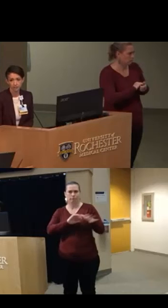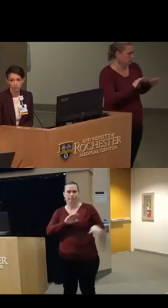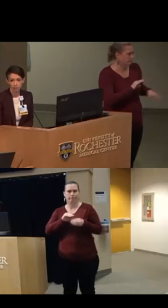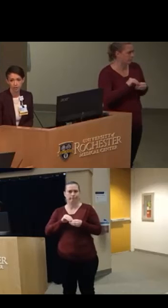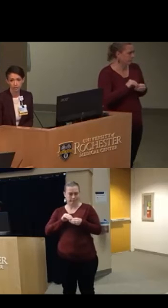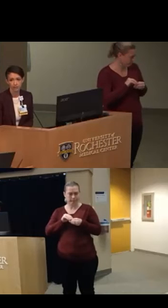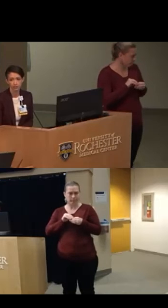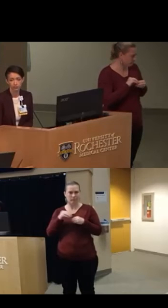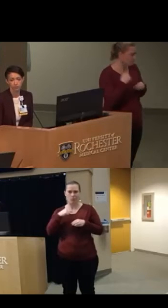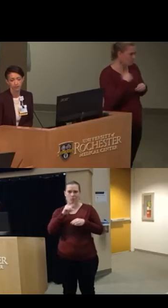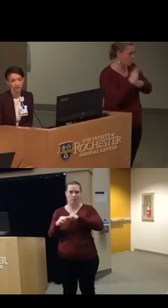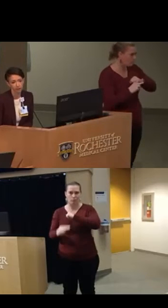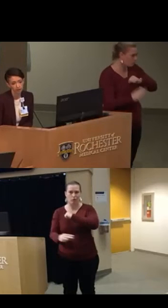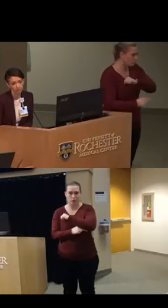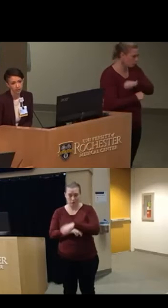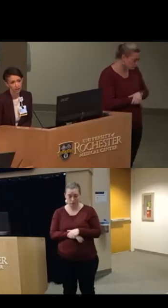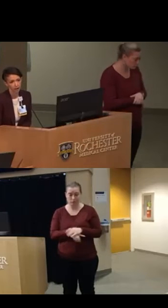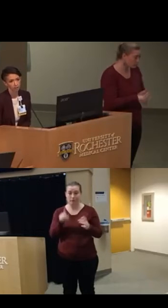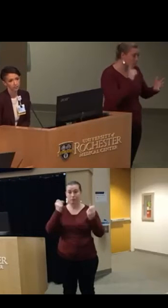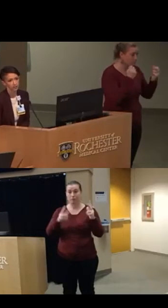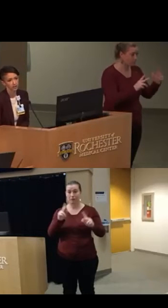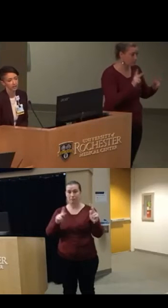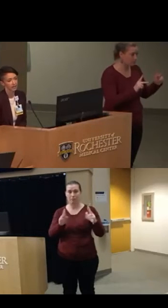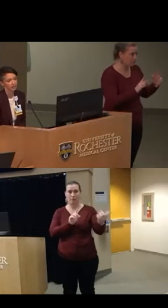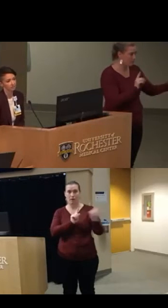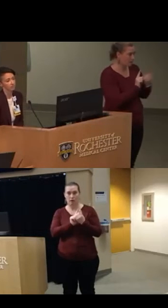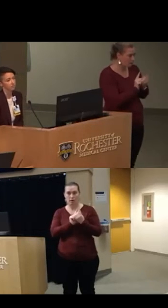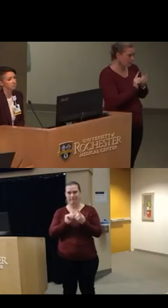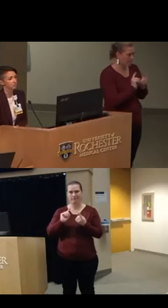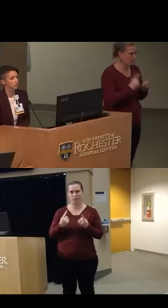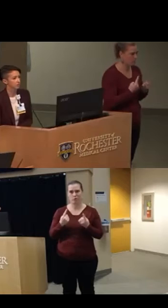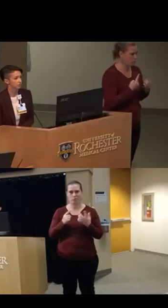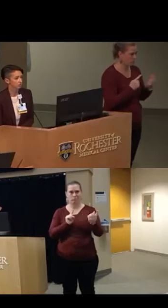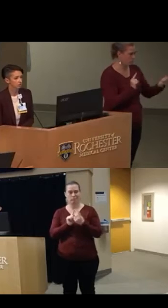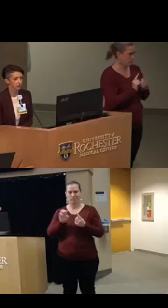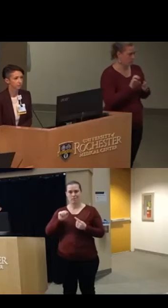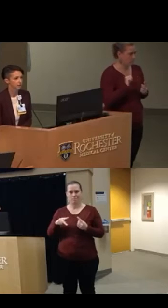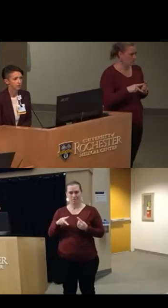of folks we are the very first place that they come um saying I something's I don't feel like